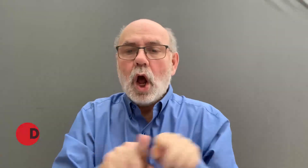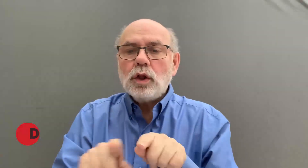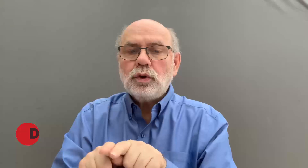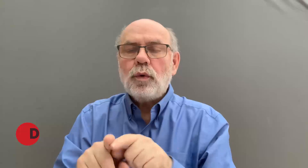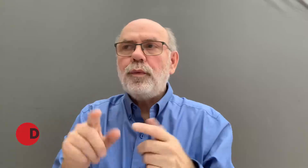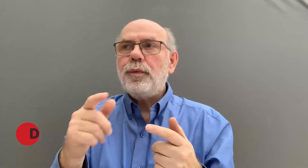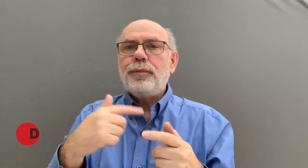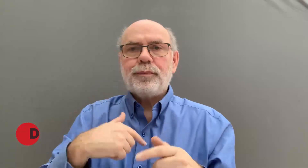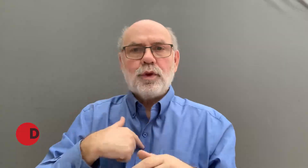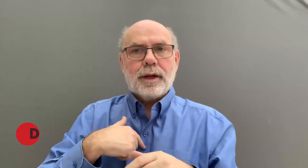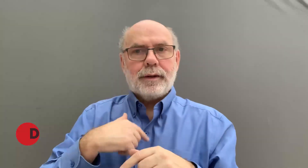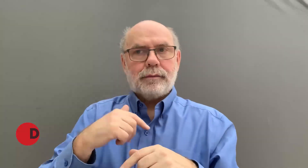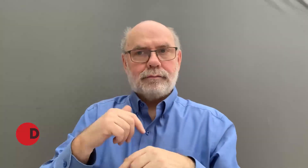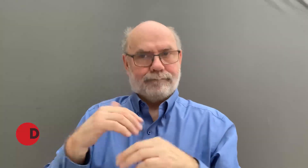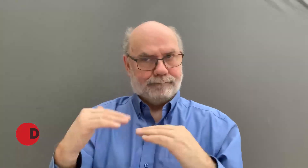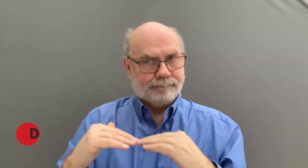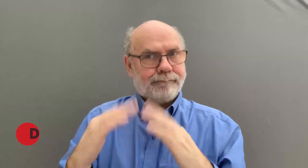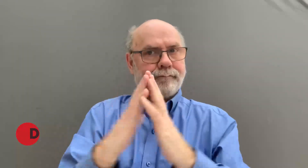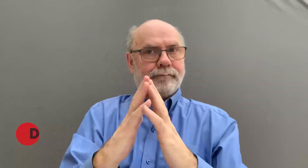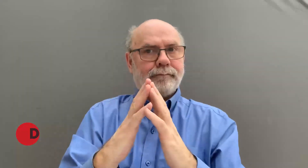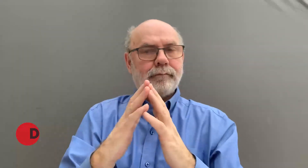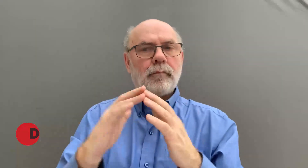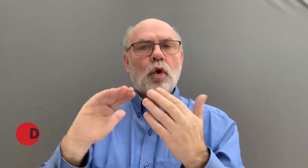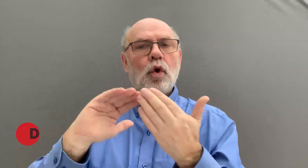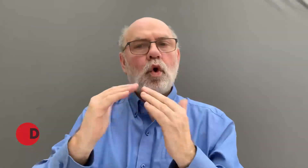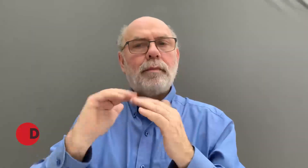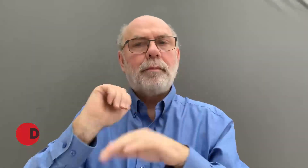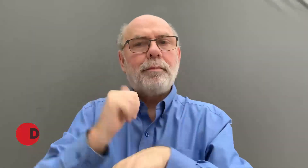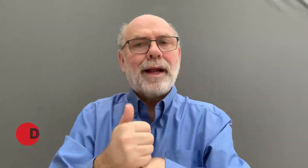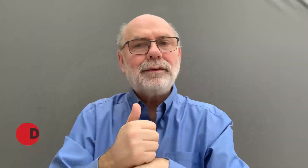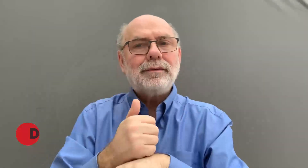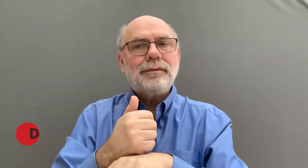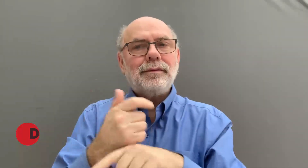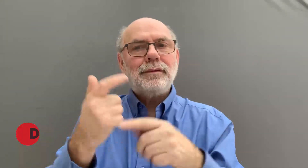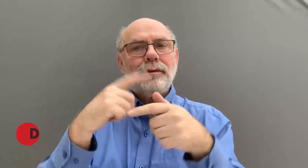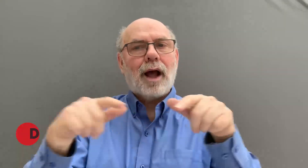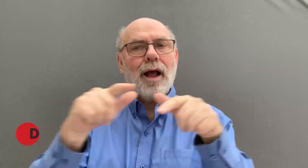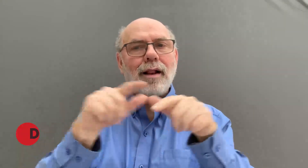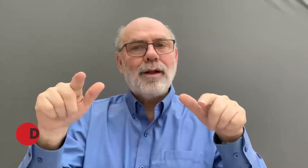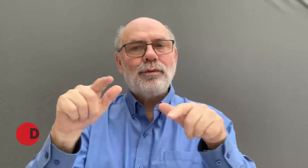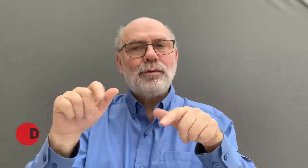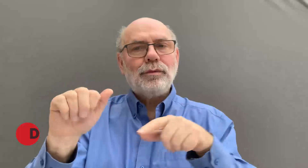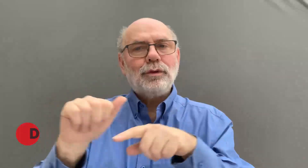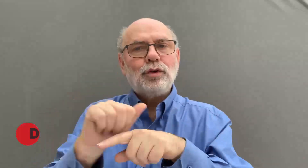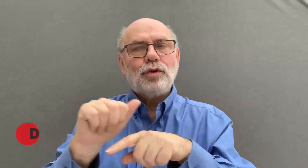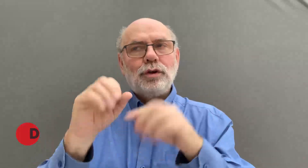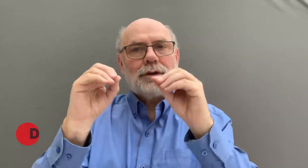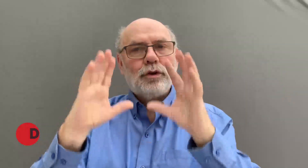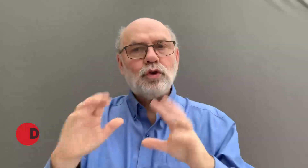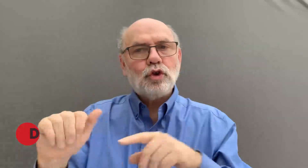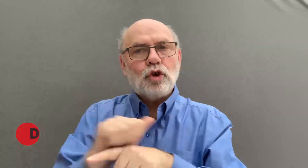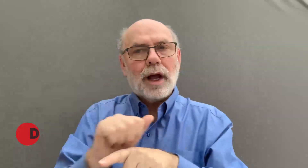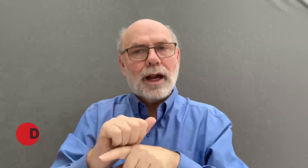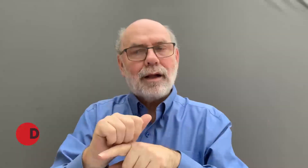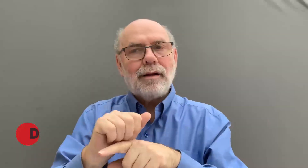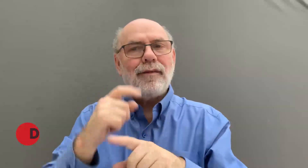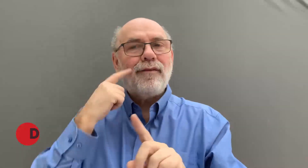We are also launching a community based sign language teacher training specifically